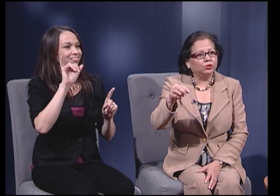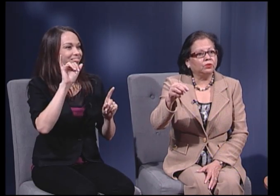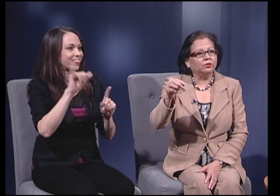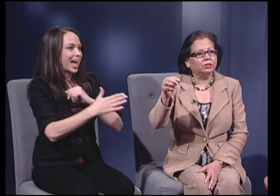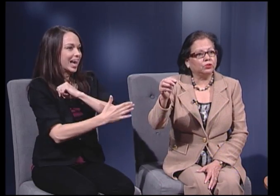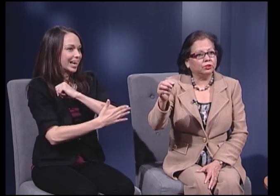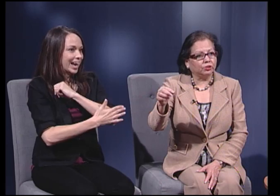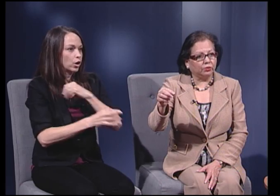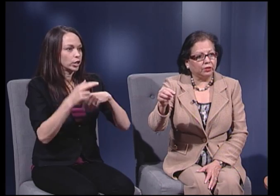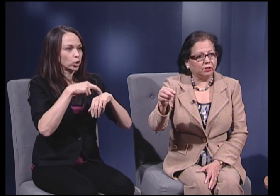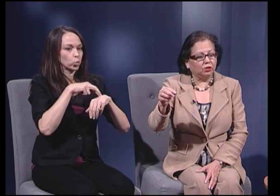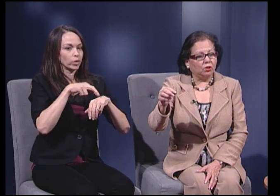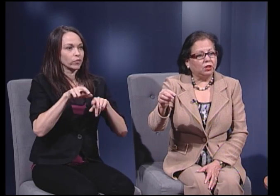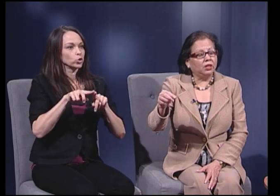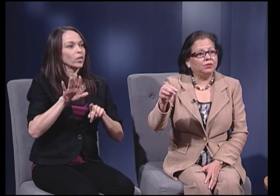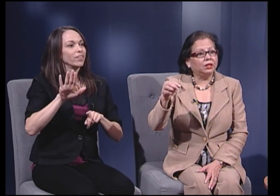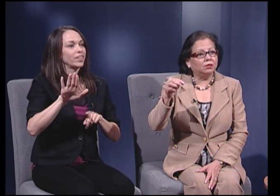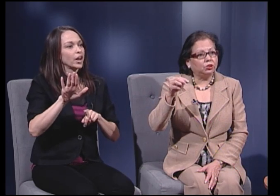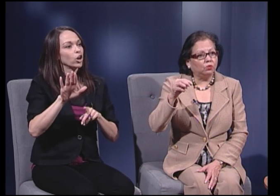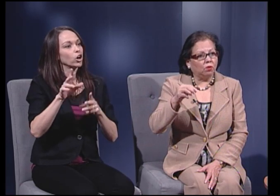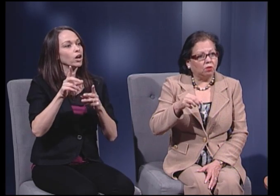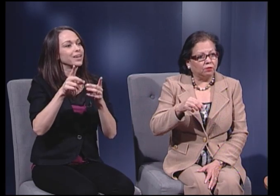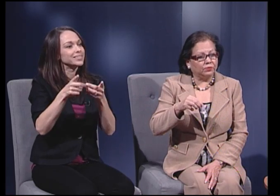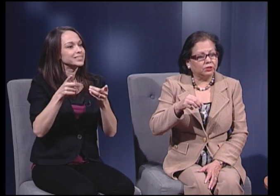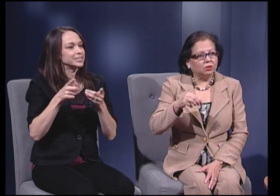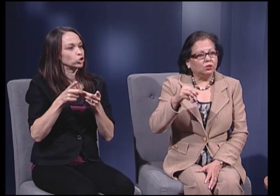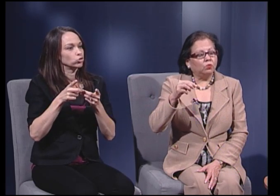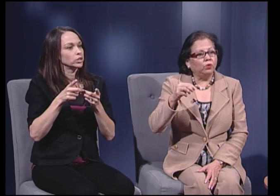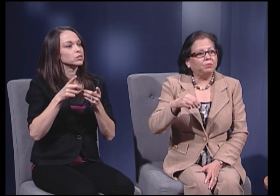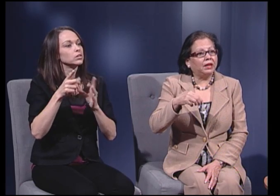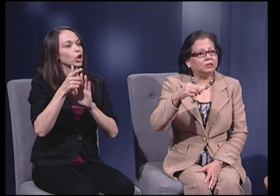to their district attorney. If it comes to our office, we passed it